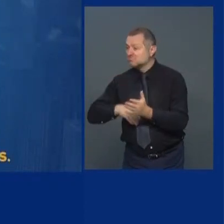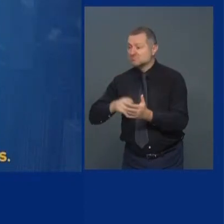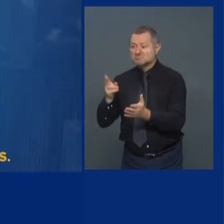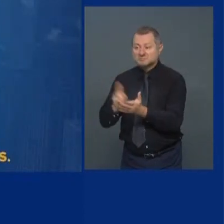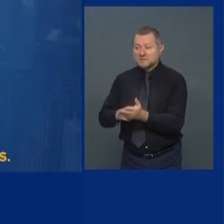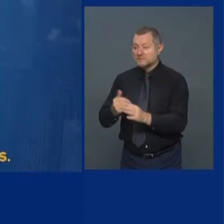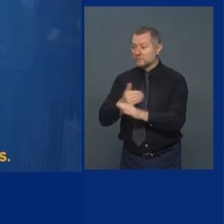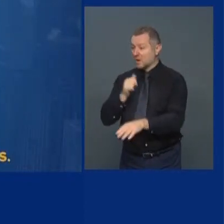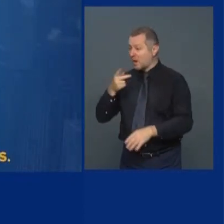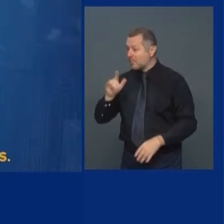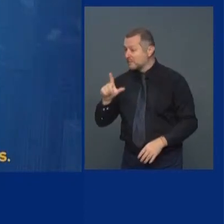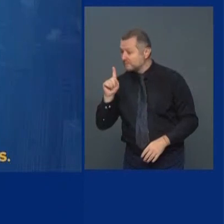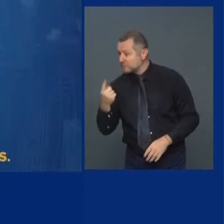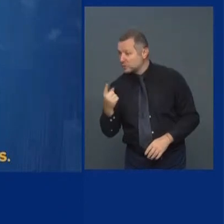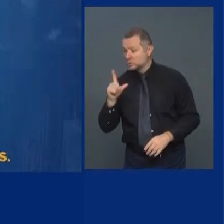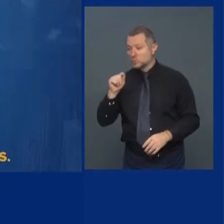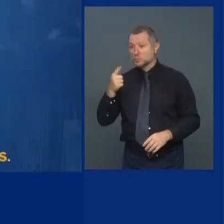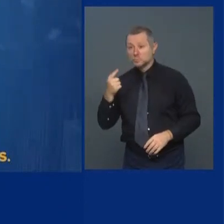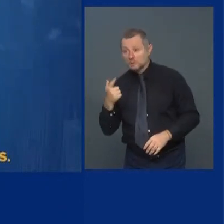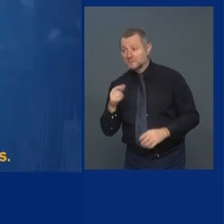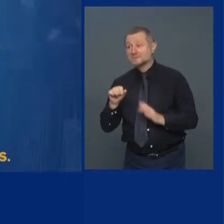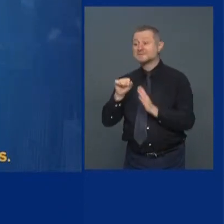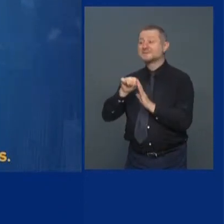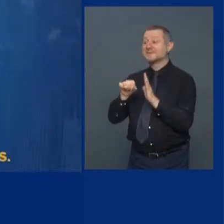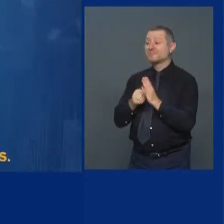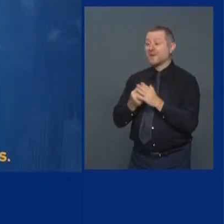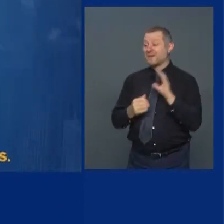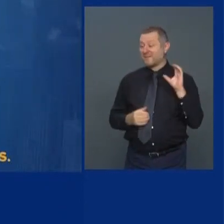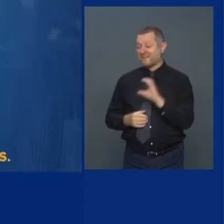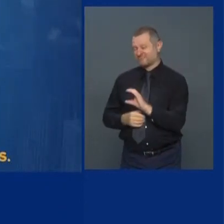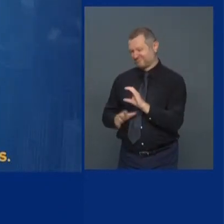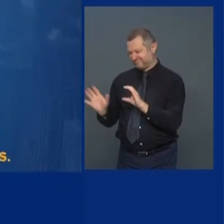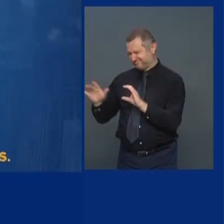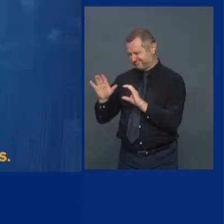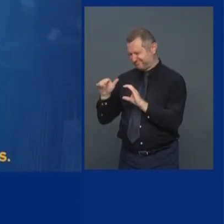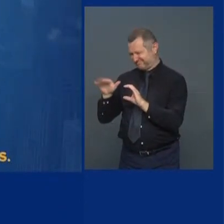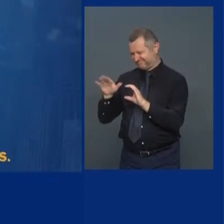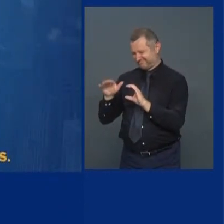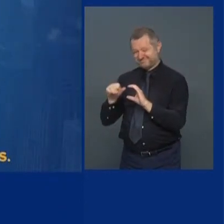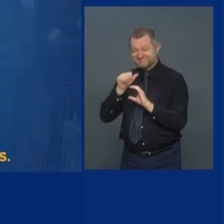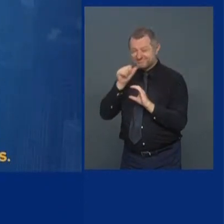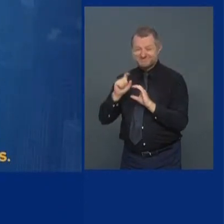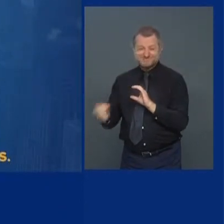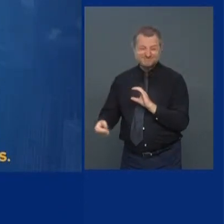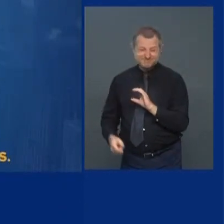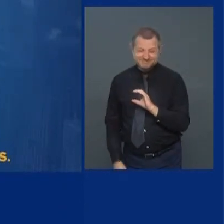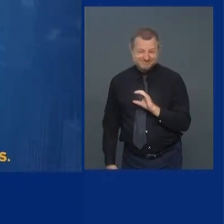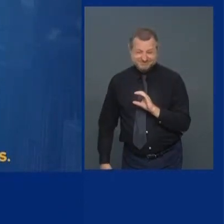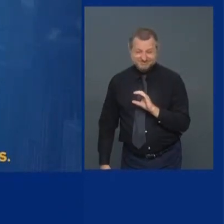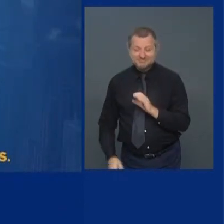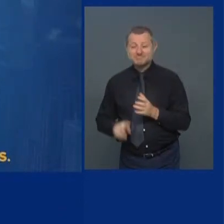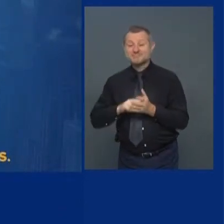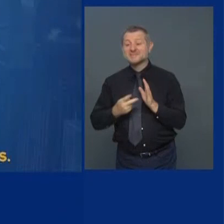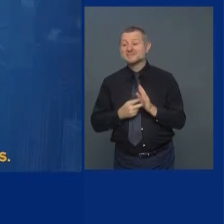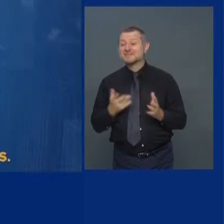THIS, I SAID, LET'S DO THIS, IF YOU DON'T HAVE A REDESIGNED PUBLIC SAFETY FUNCTION BY NEXT